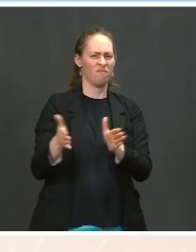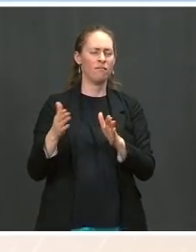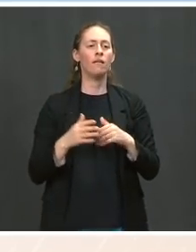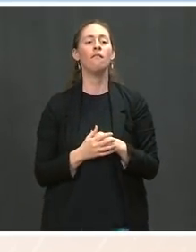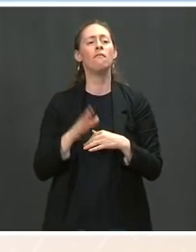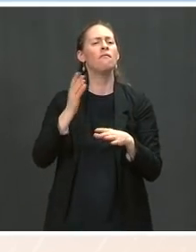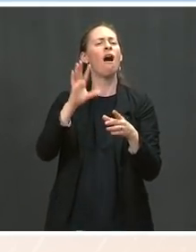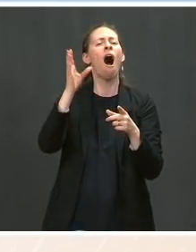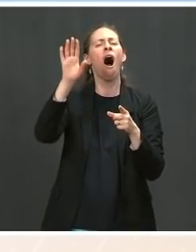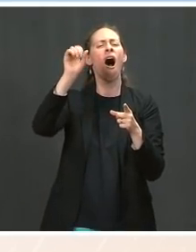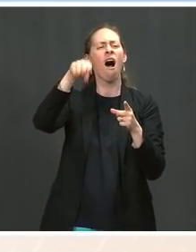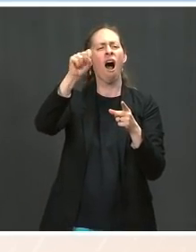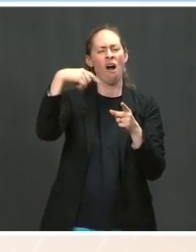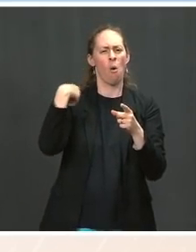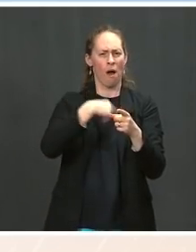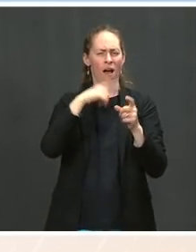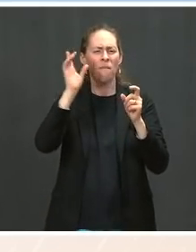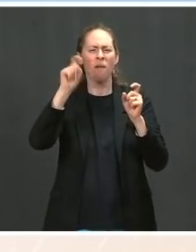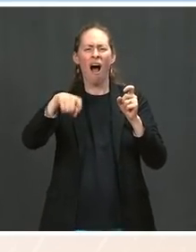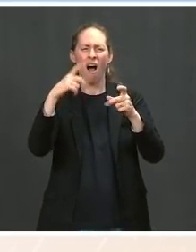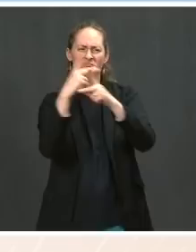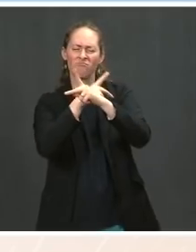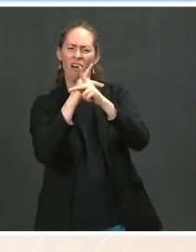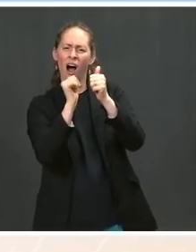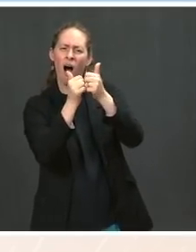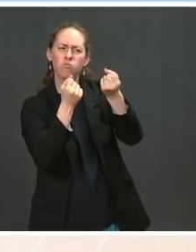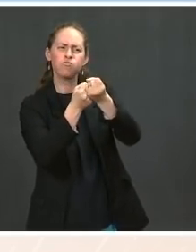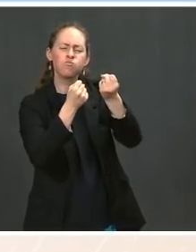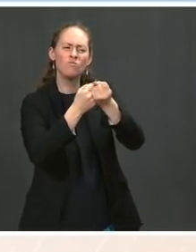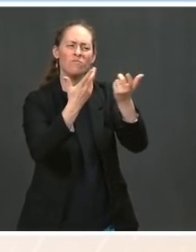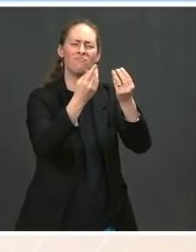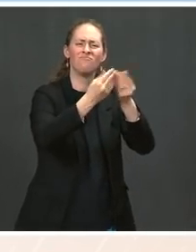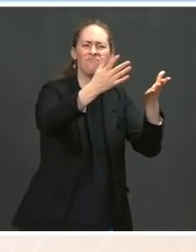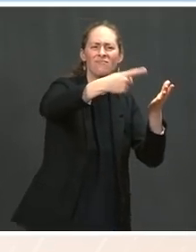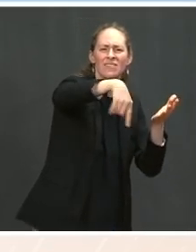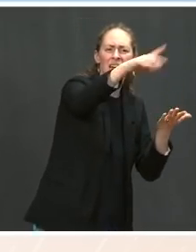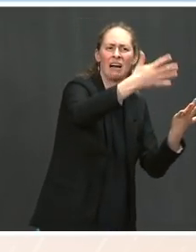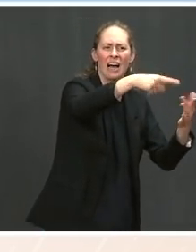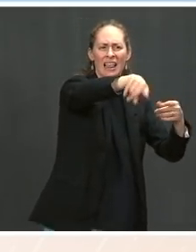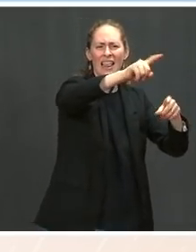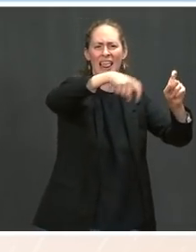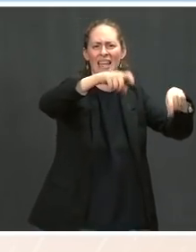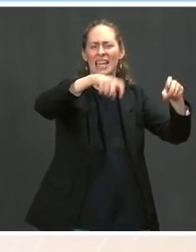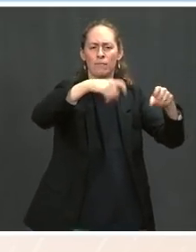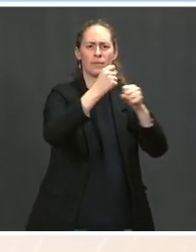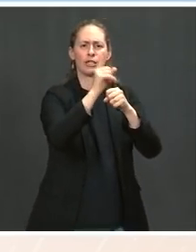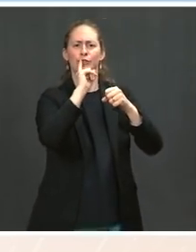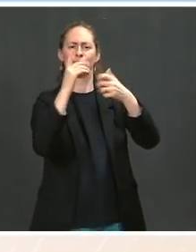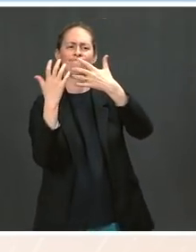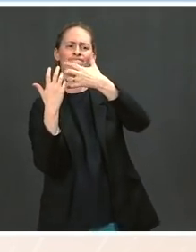and how that can be disseminated in the most effectful [sic] -- effective, I should say, and impactful way. But I'd have to check on the context